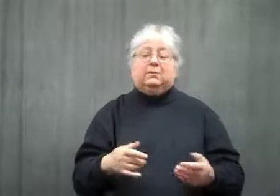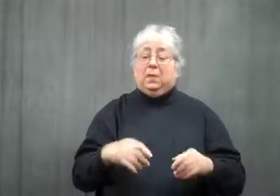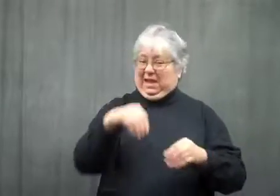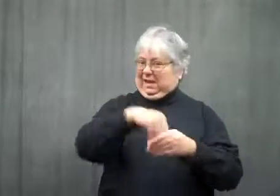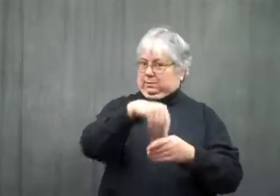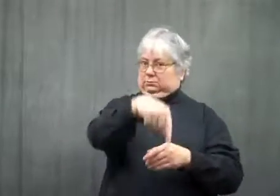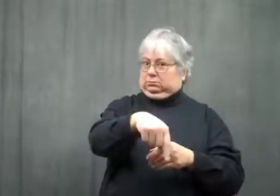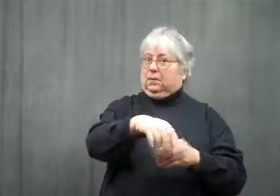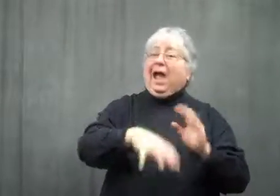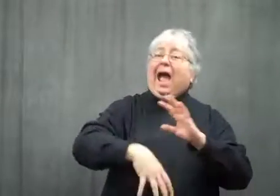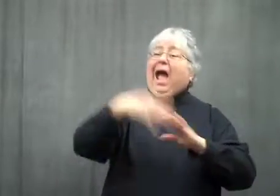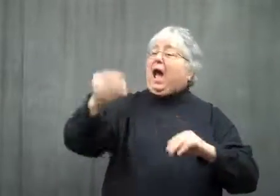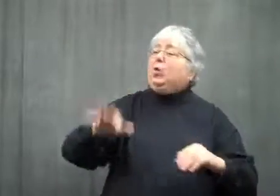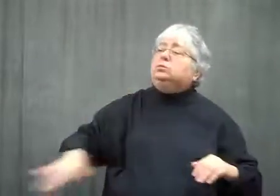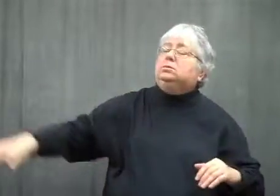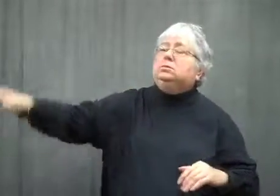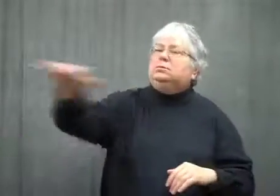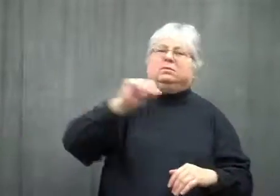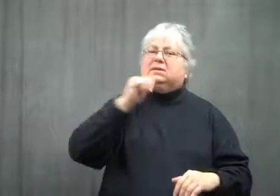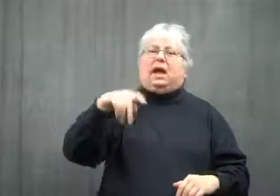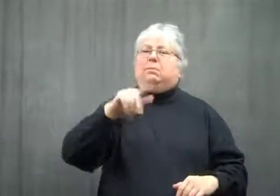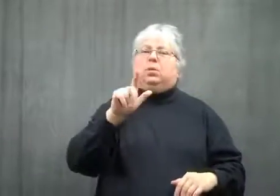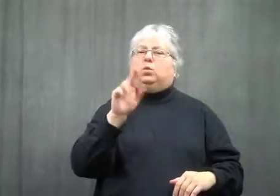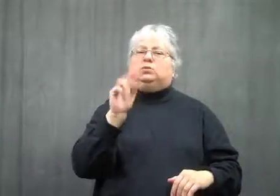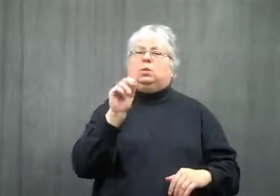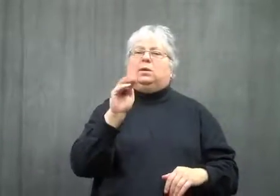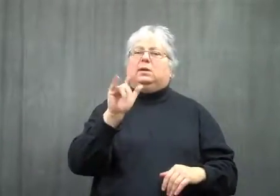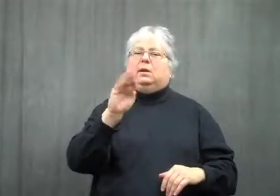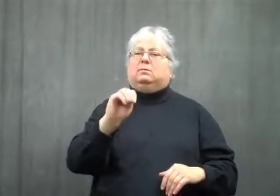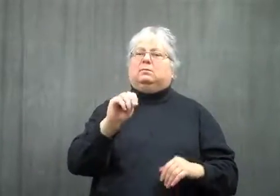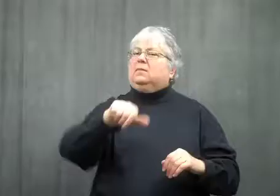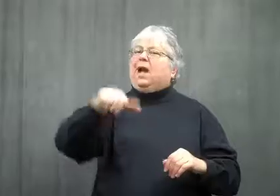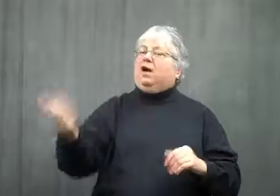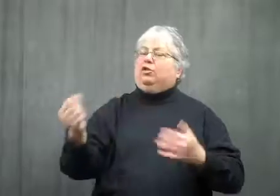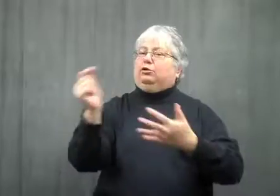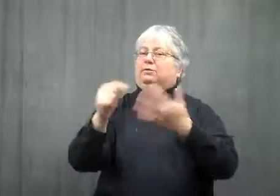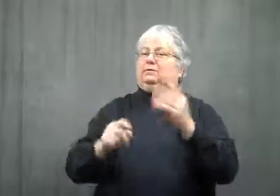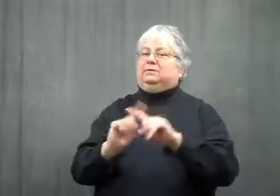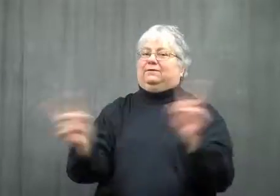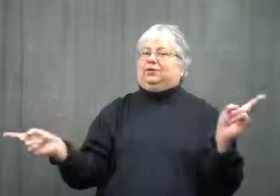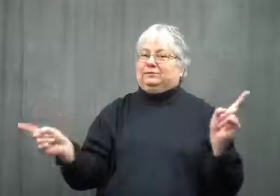That's in the plant. There's no plutonium outside the plant, just other elements.